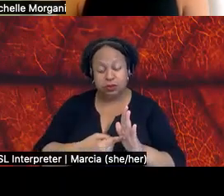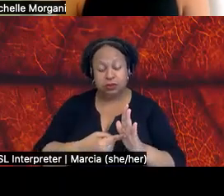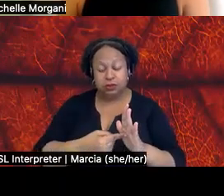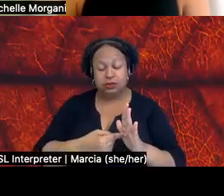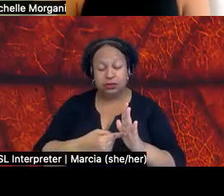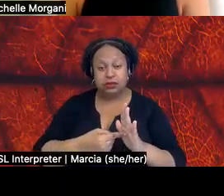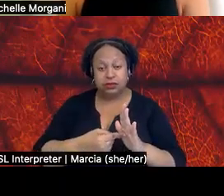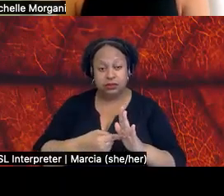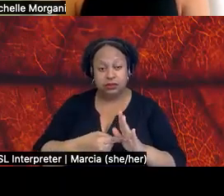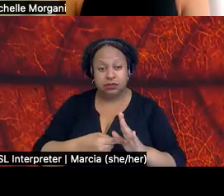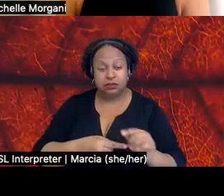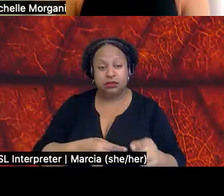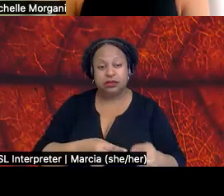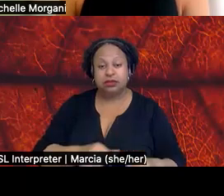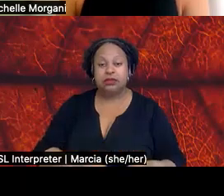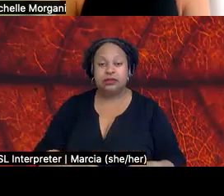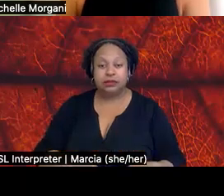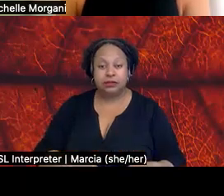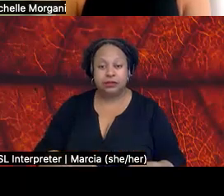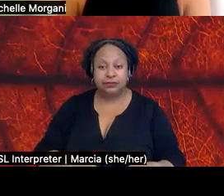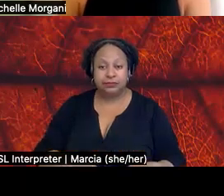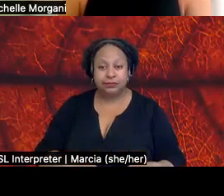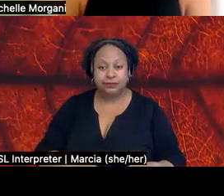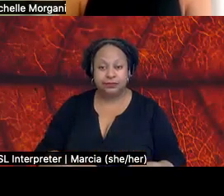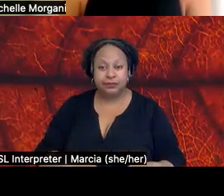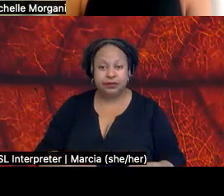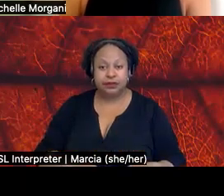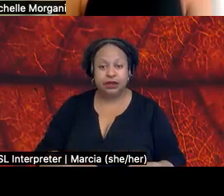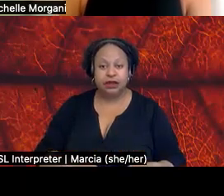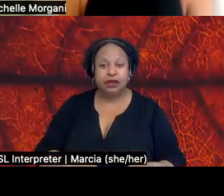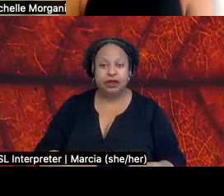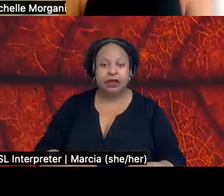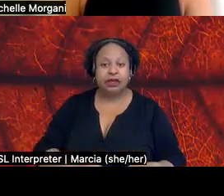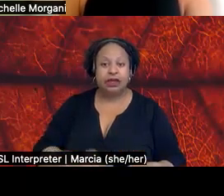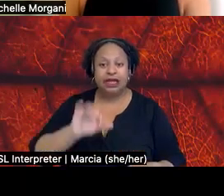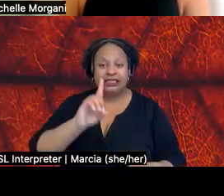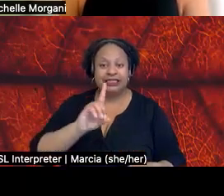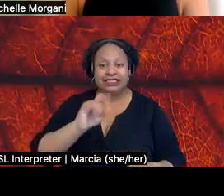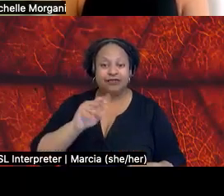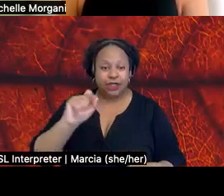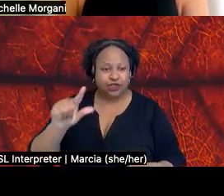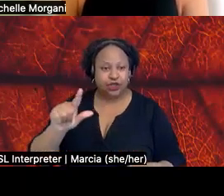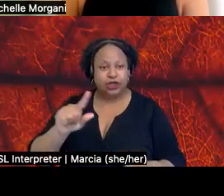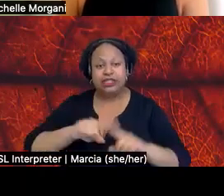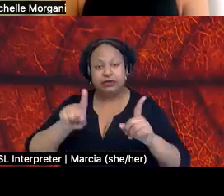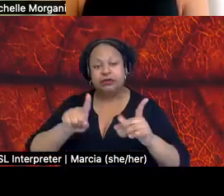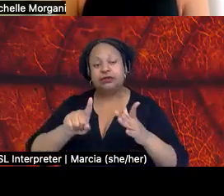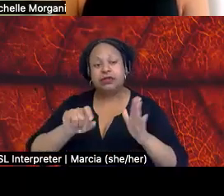adapt learning a differential diagnosis just by an ordered bulleted list.